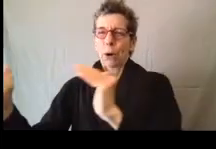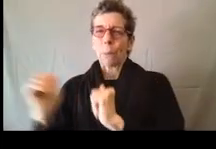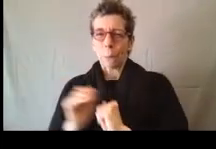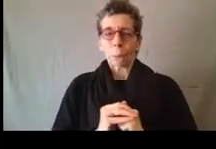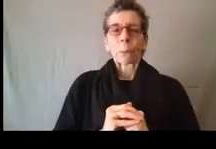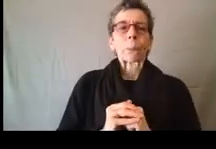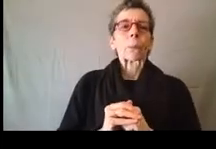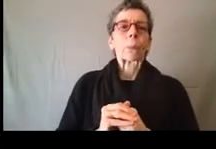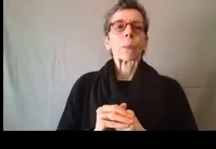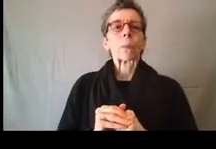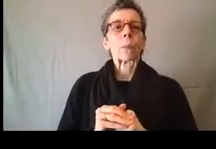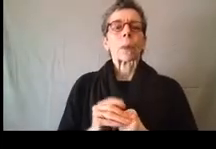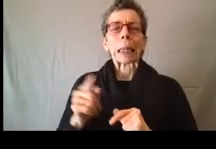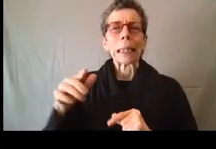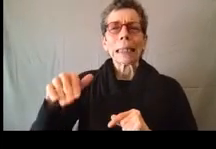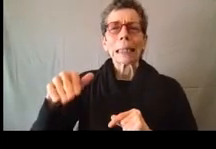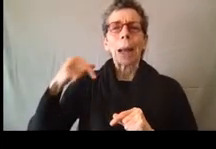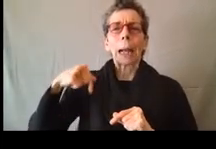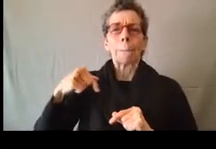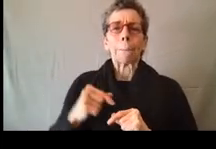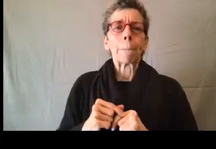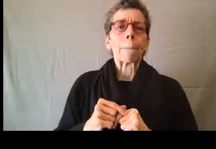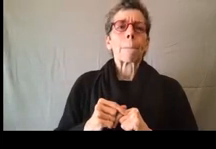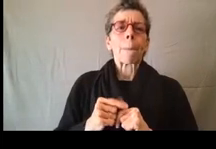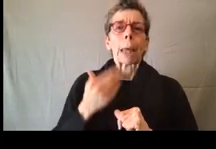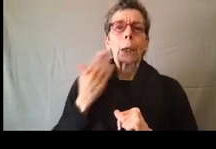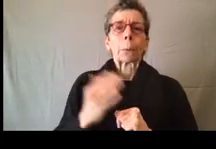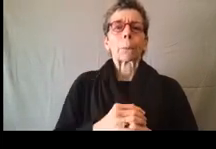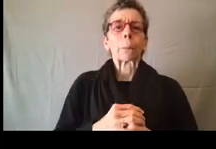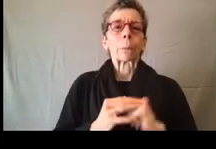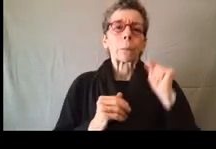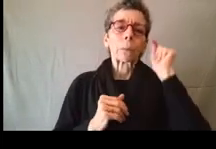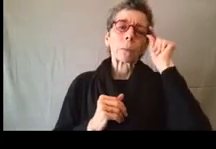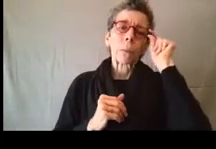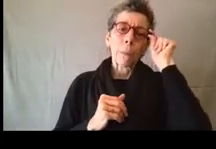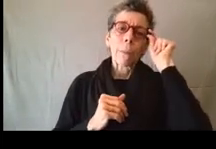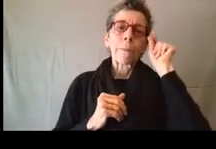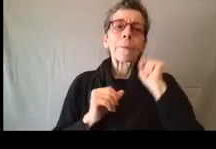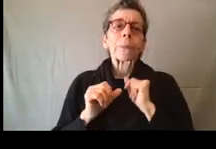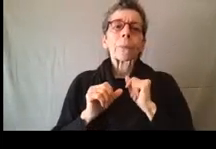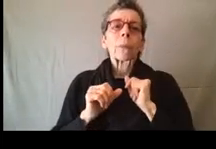Oh, if you could go back one more time, please. Thank you. In terms of the status of the project